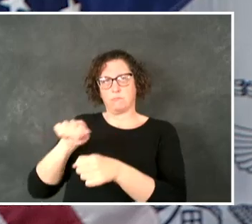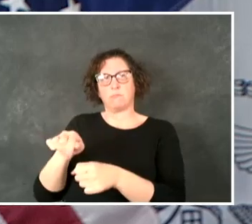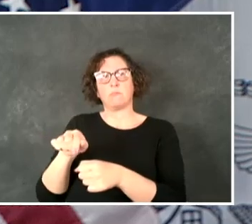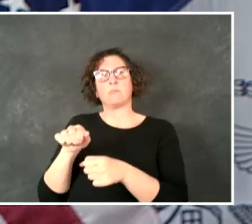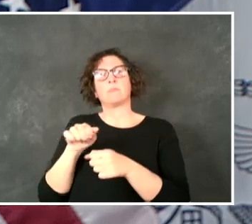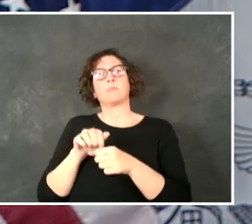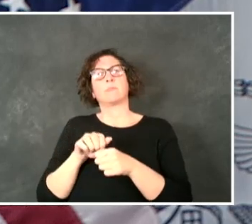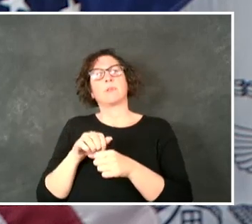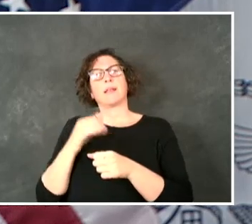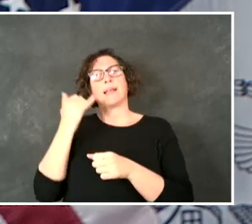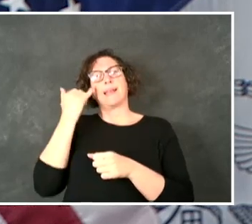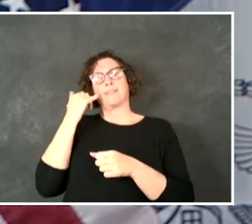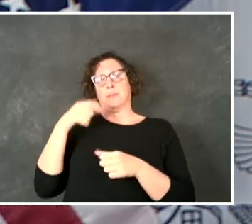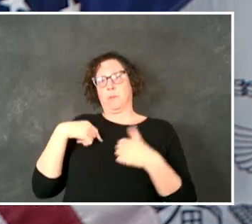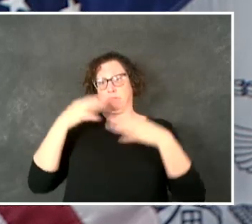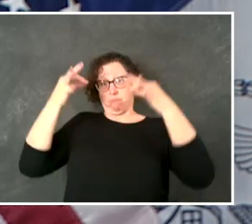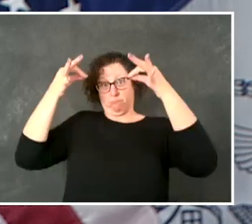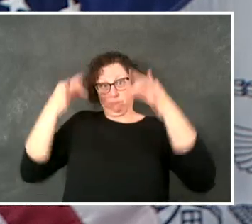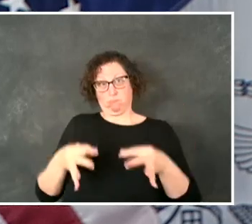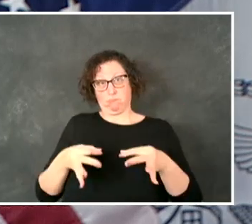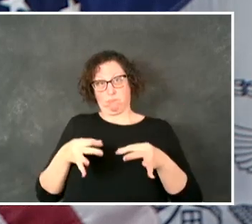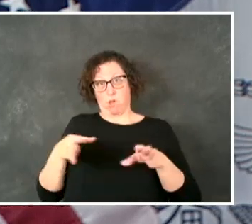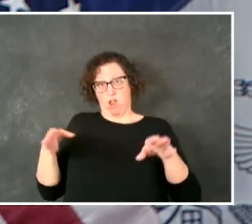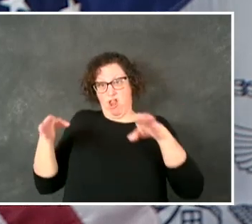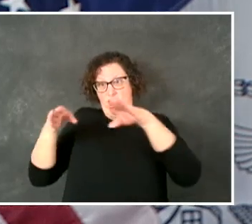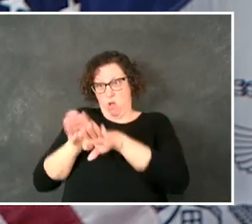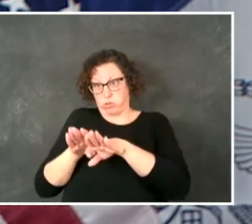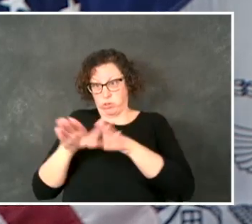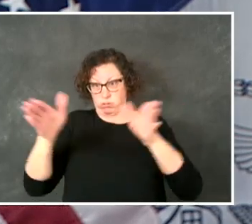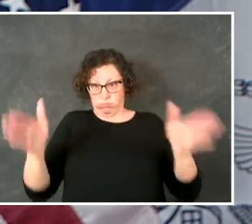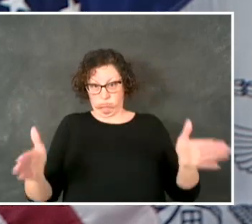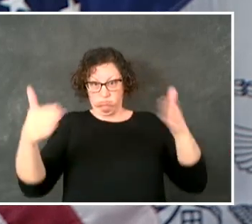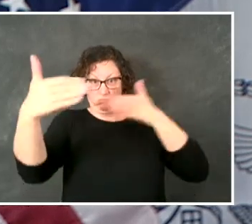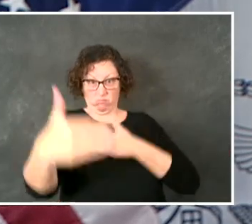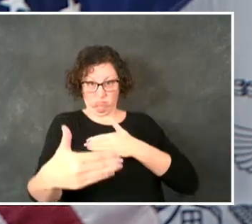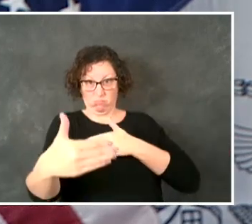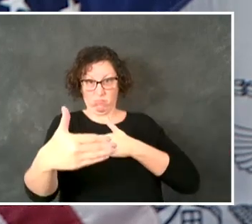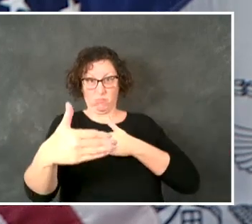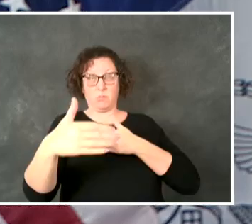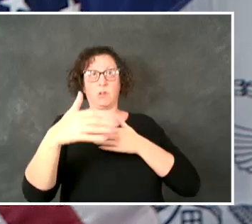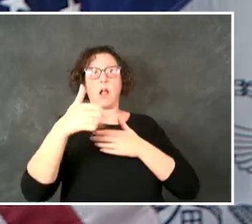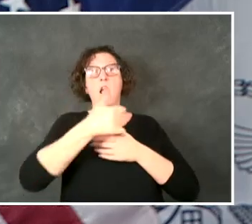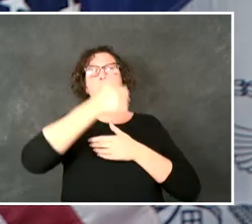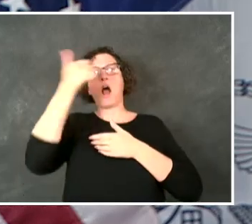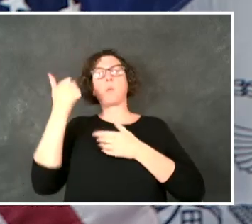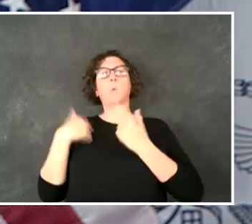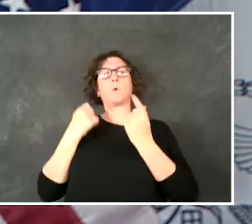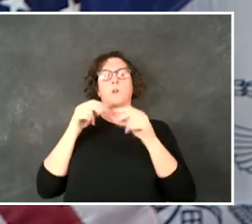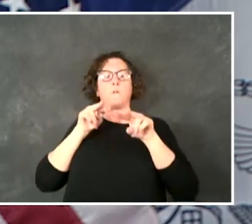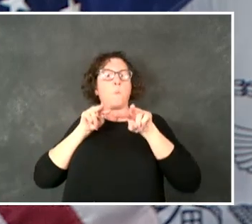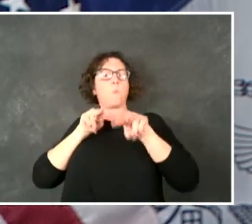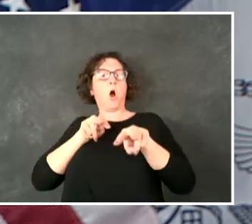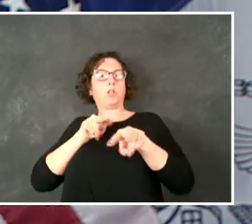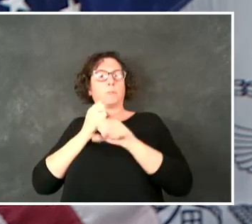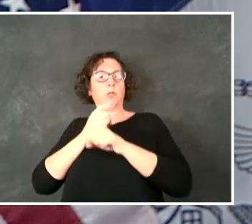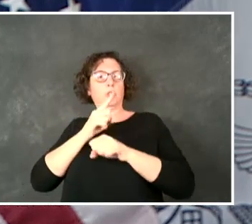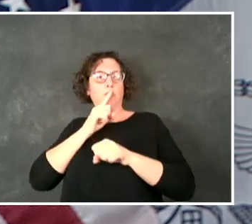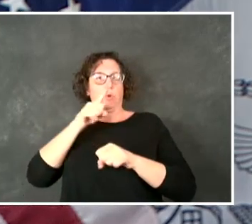IFS YOU'RE GOING TO HAVE PLACE CLOSED OFF, THERE WOULD BE A CONSTANT EFFORT TO MONITOR IT AND MAKE SURE IT WAS SAFE.